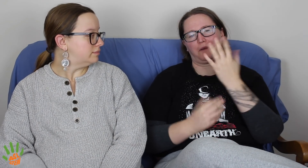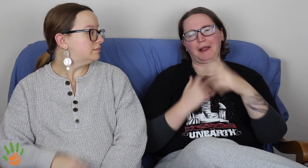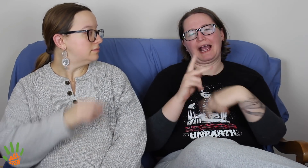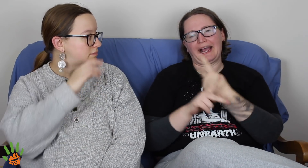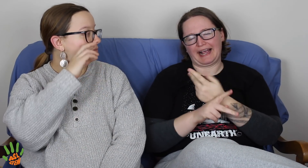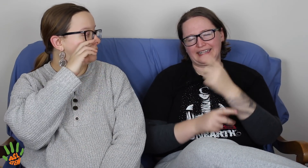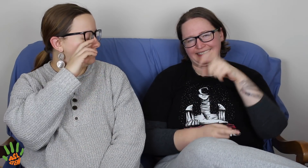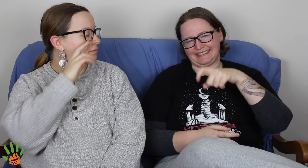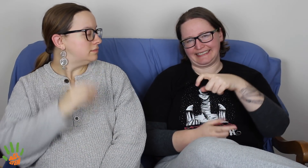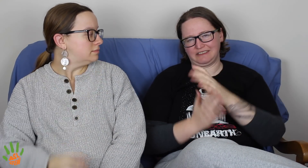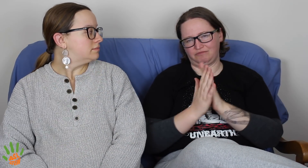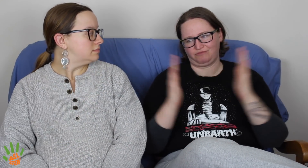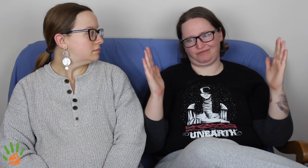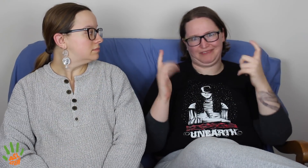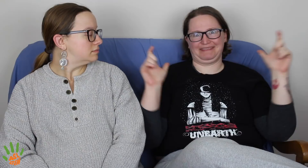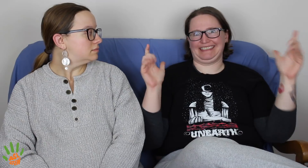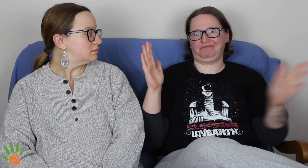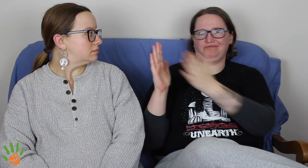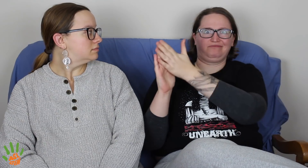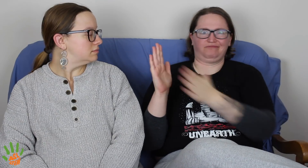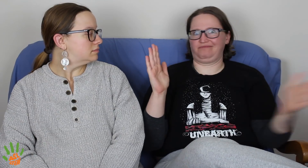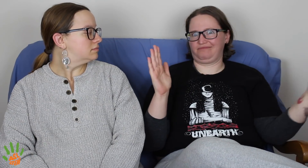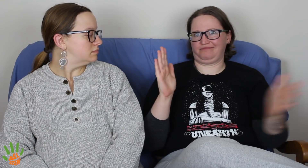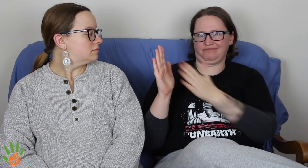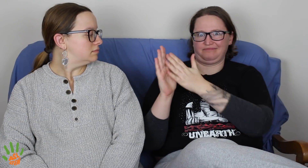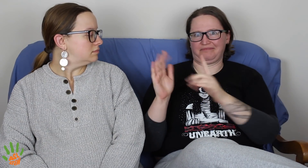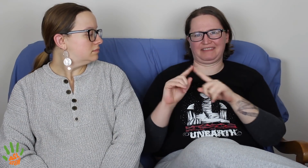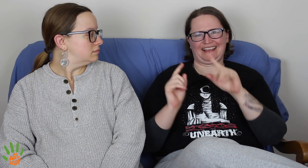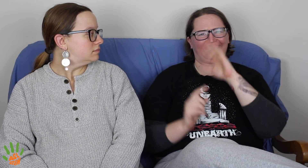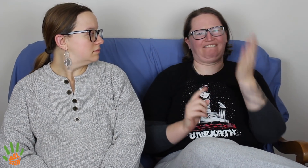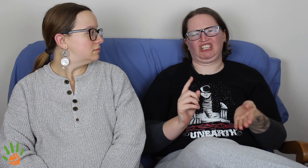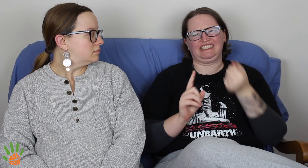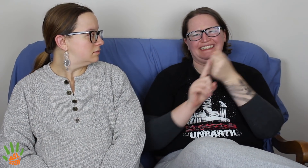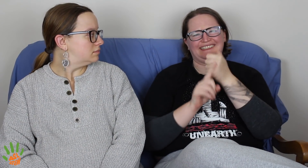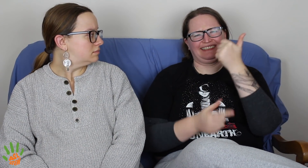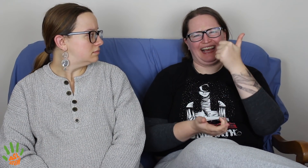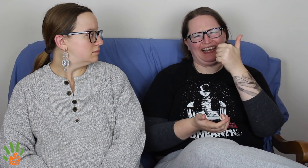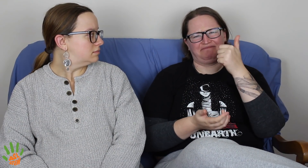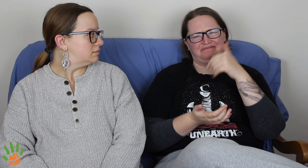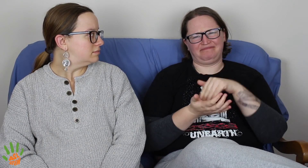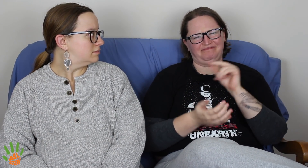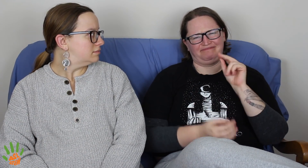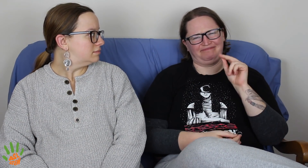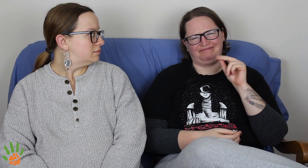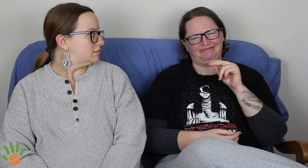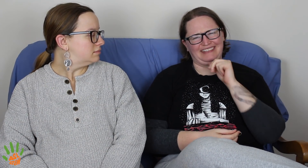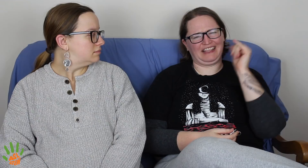depending on the quality and your need. But it's never gonna hit $10,000